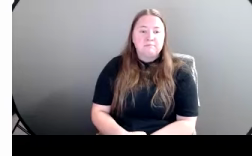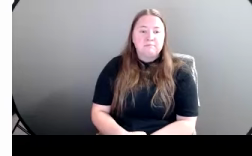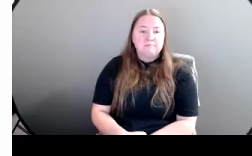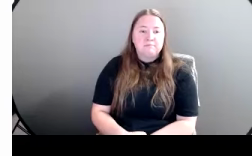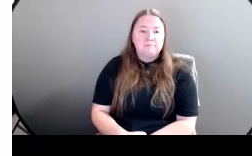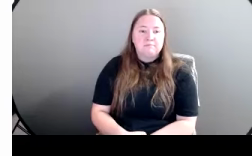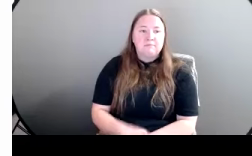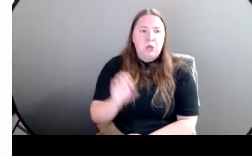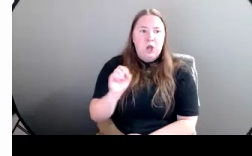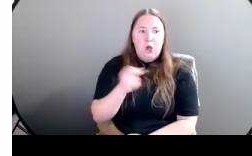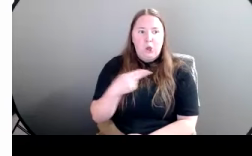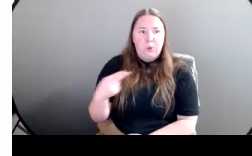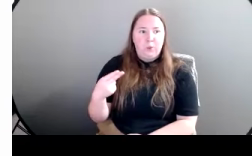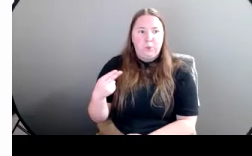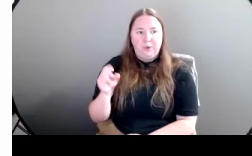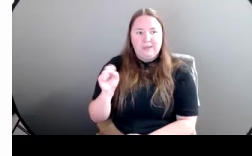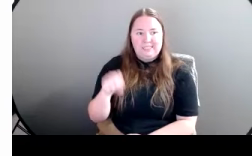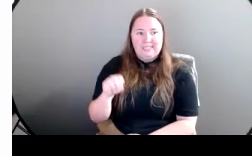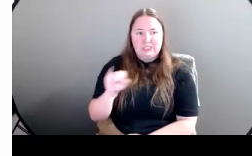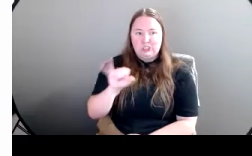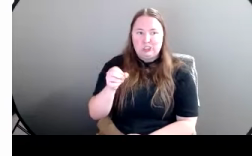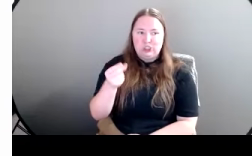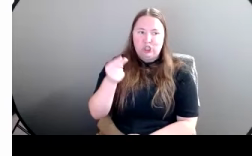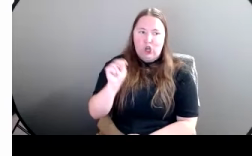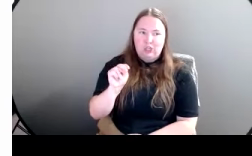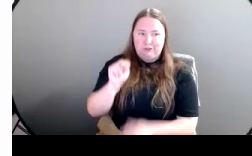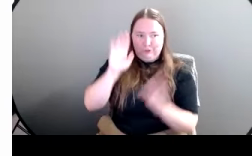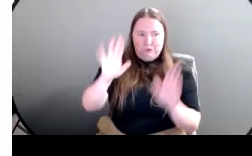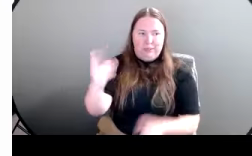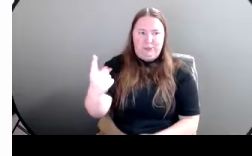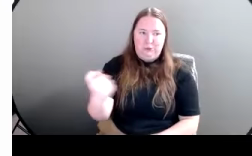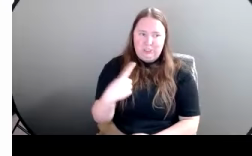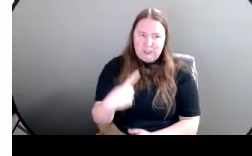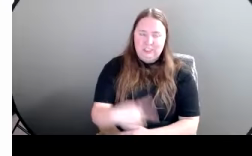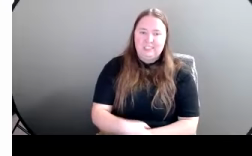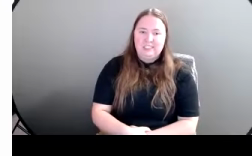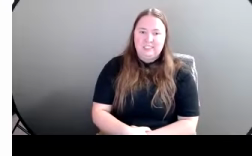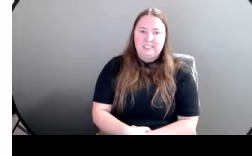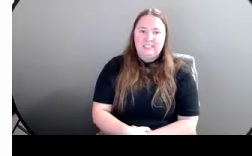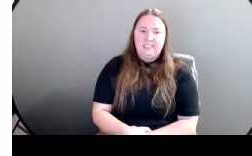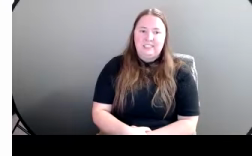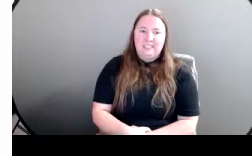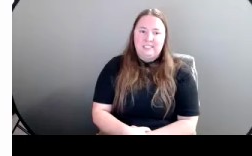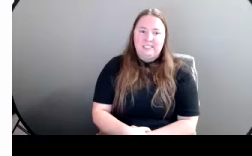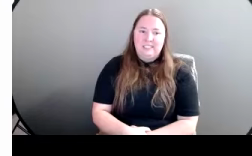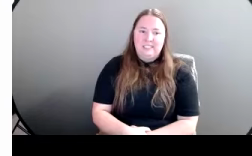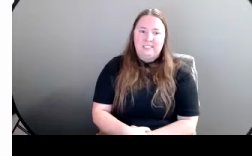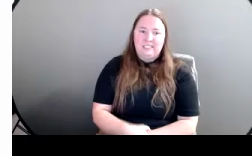Oh, yes. John, this is a great question. And, we probably should have should have mentioned this.